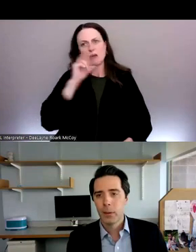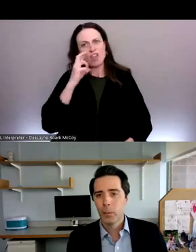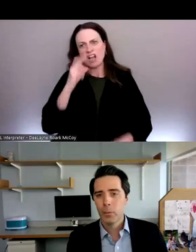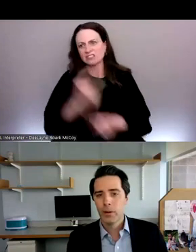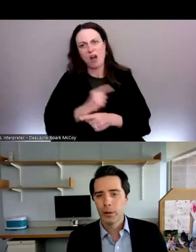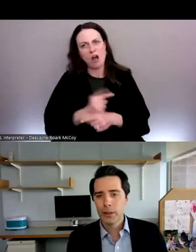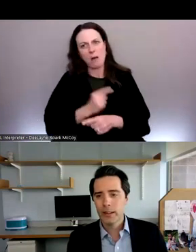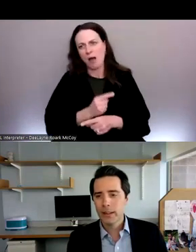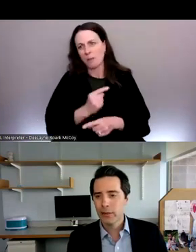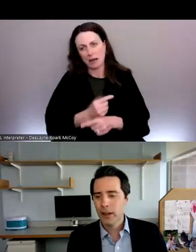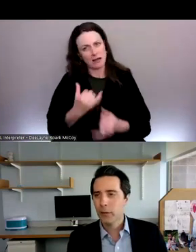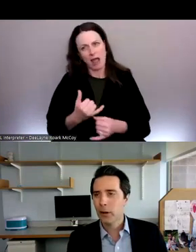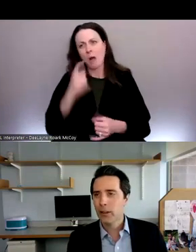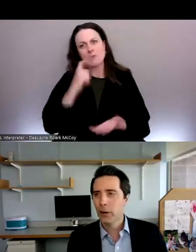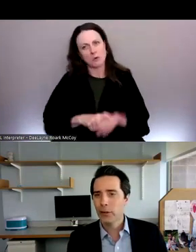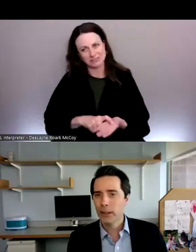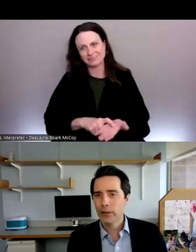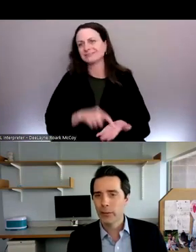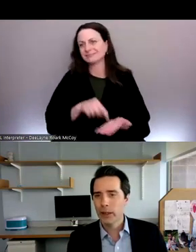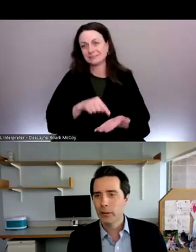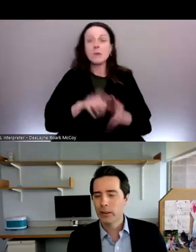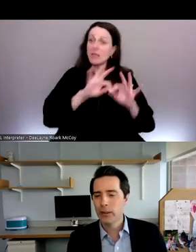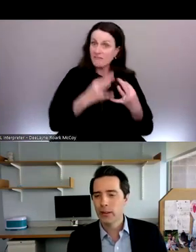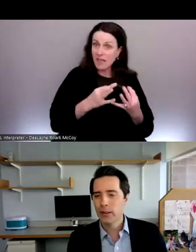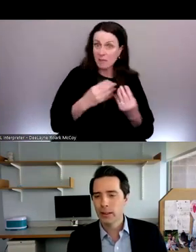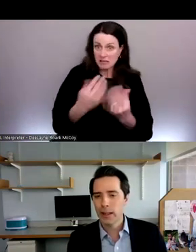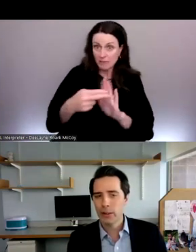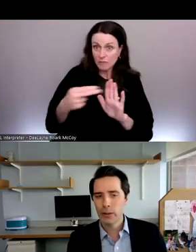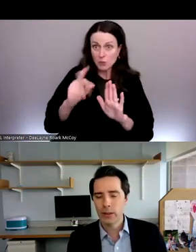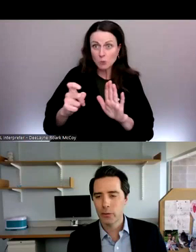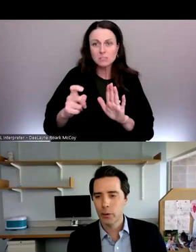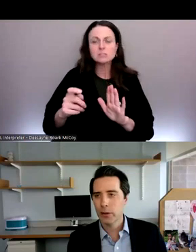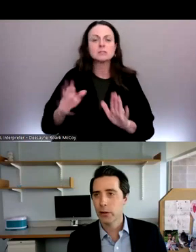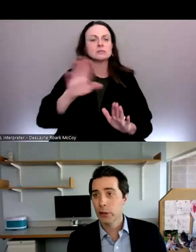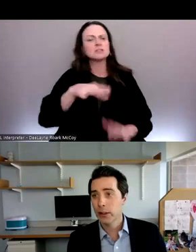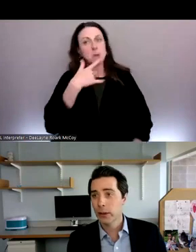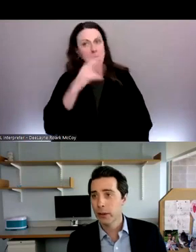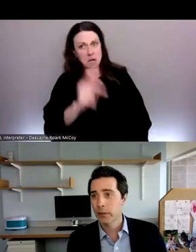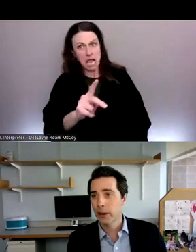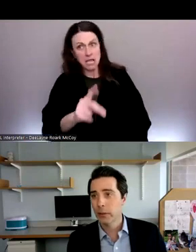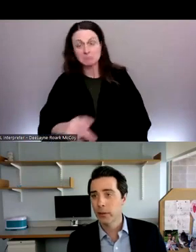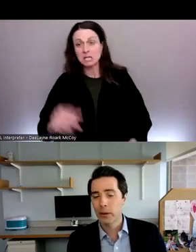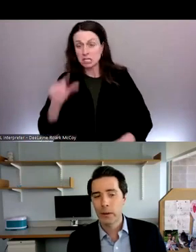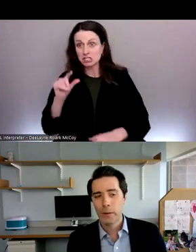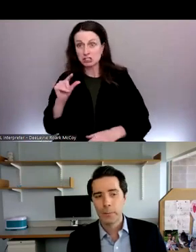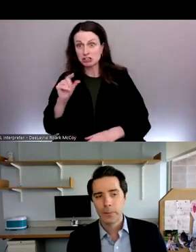but the first thing that this family wanted to know after we gave him diagnosis this diagnosis is whether